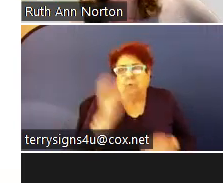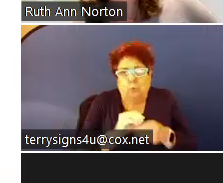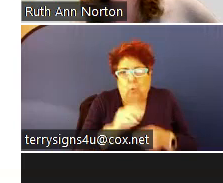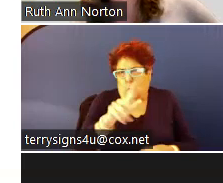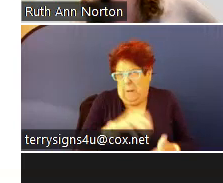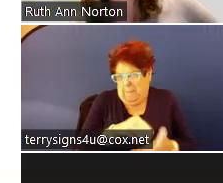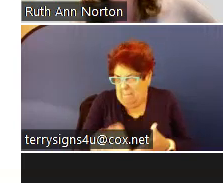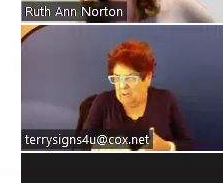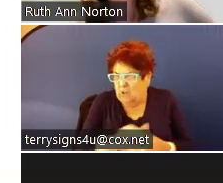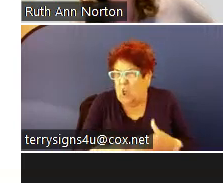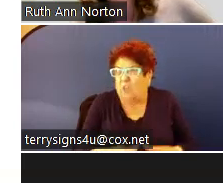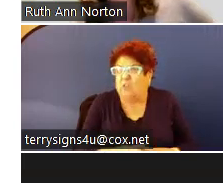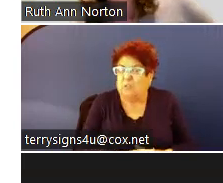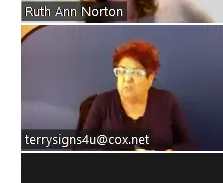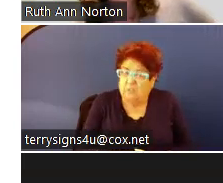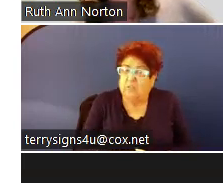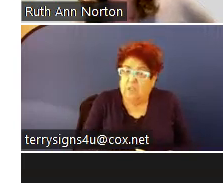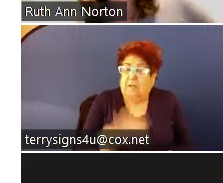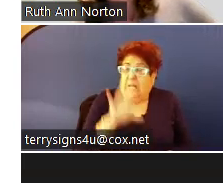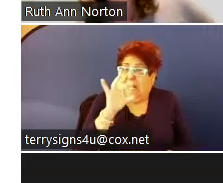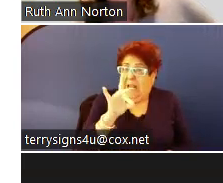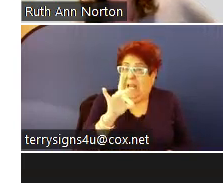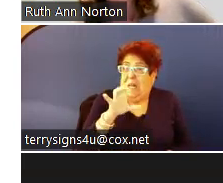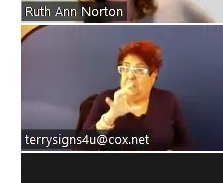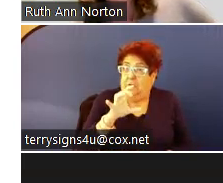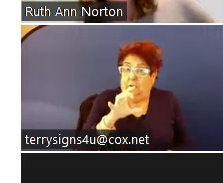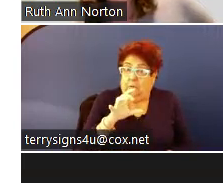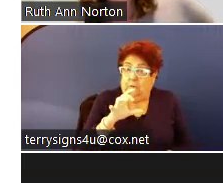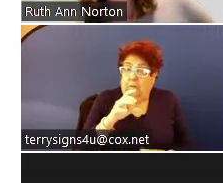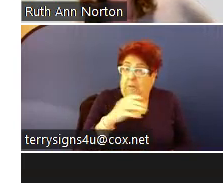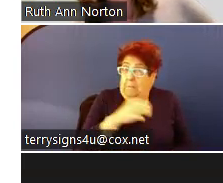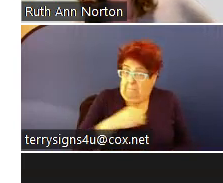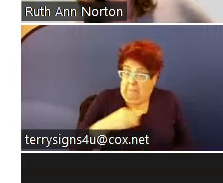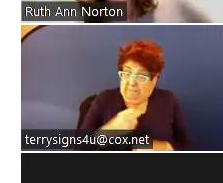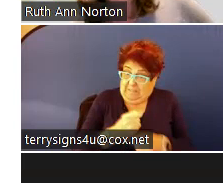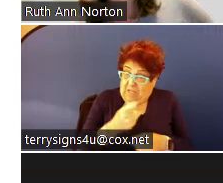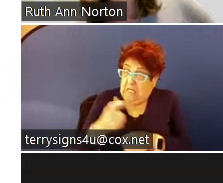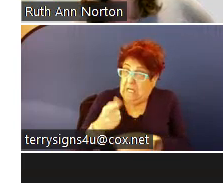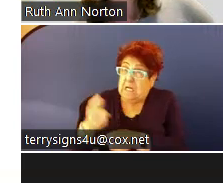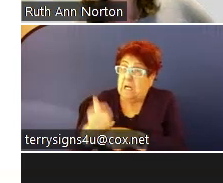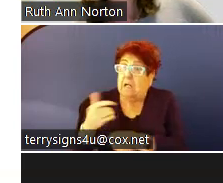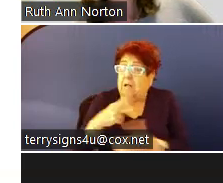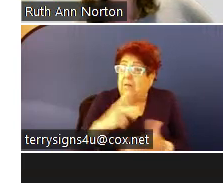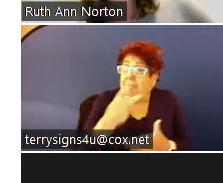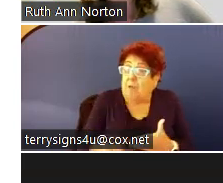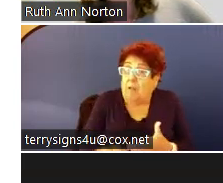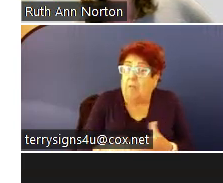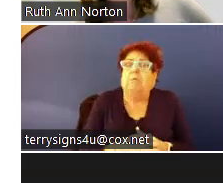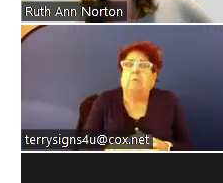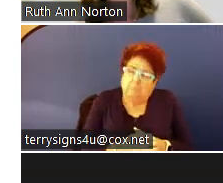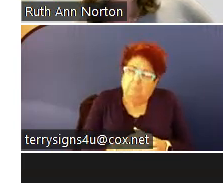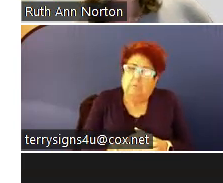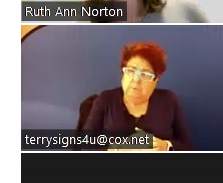800 members a year, having a fall incident, and 2400 members a year ending up in the ED.